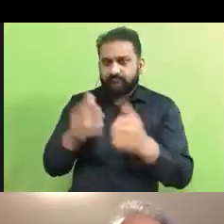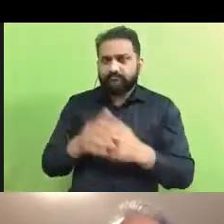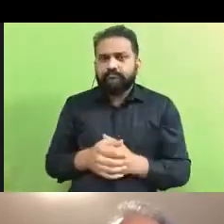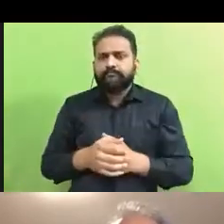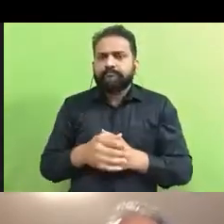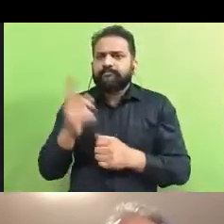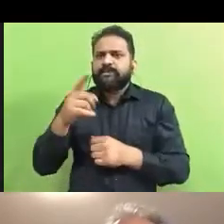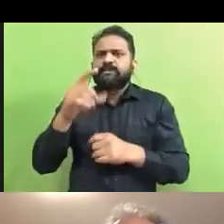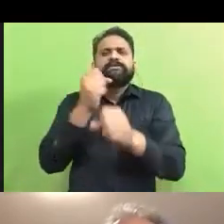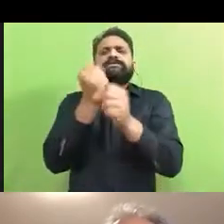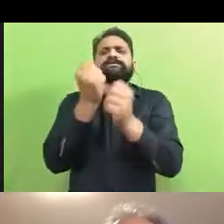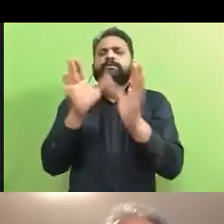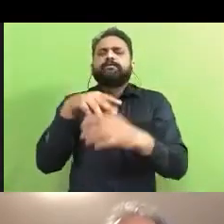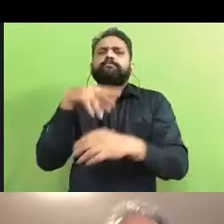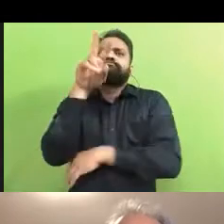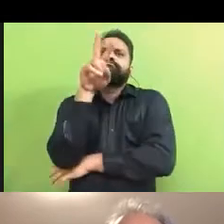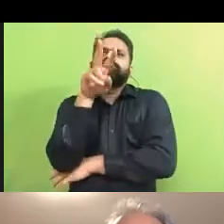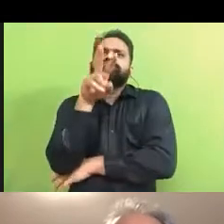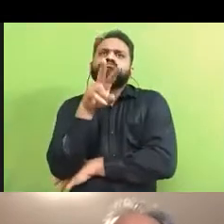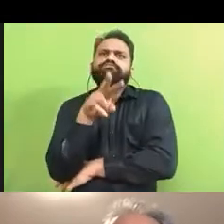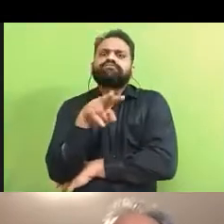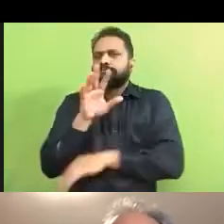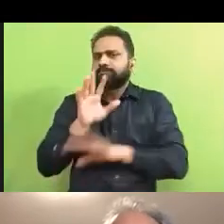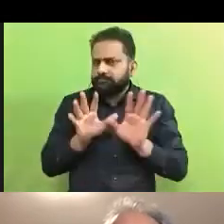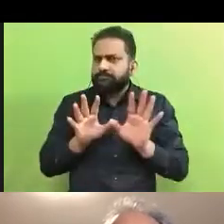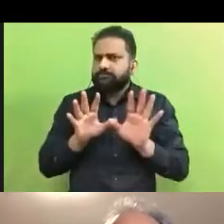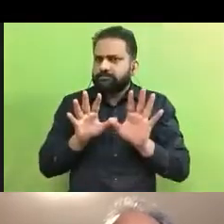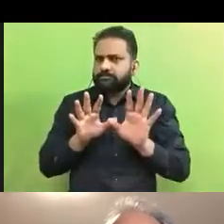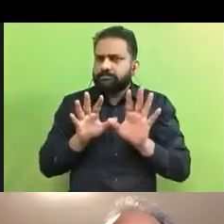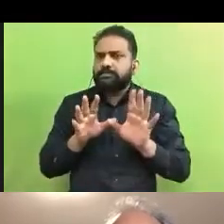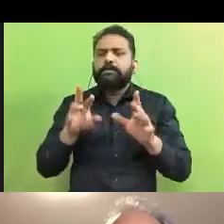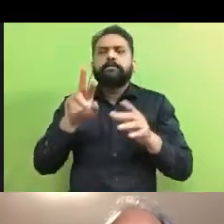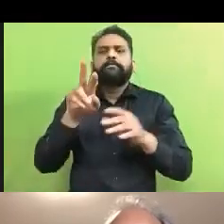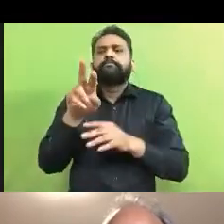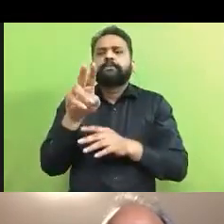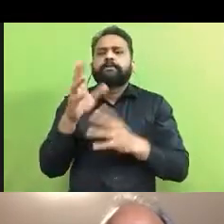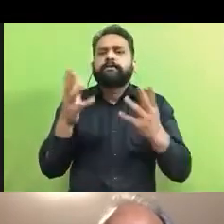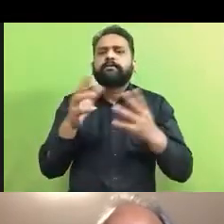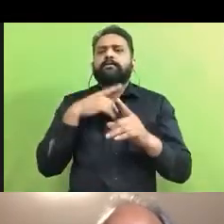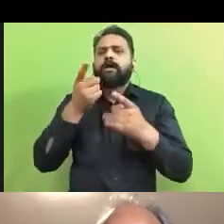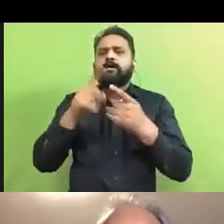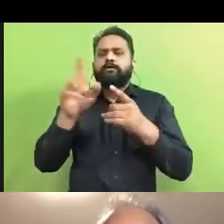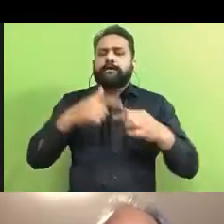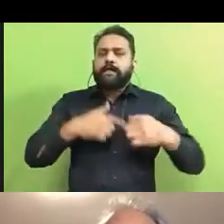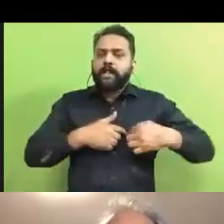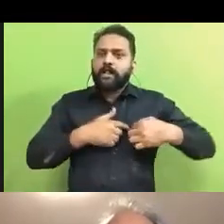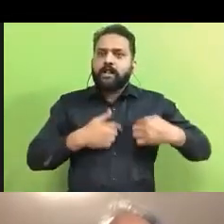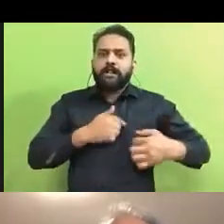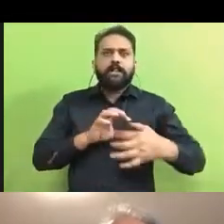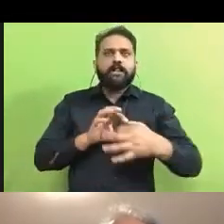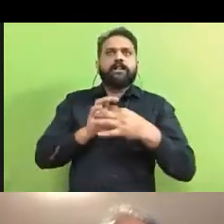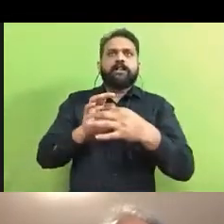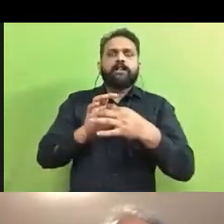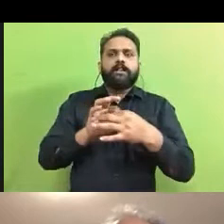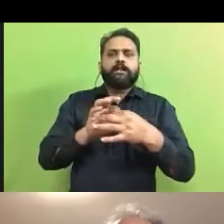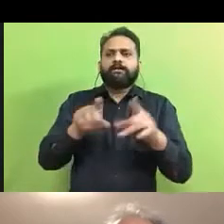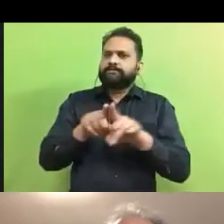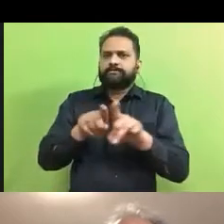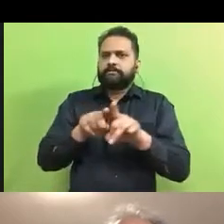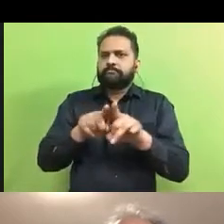reading general reading is that something from your heart is the same like new book or new